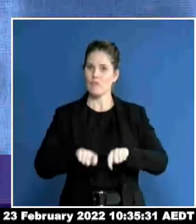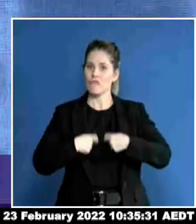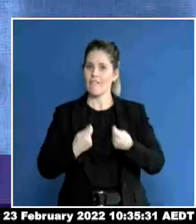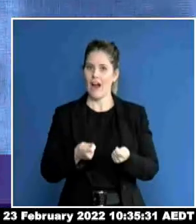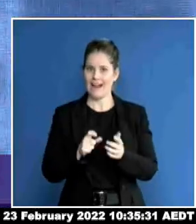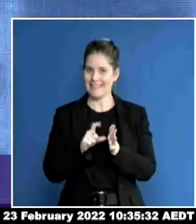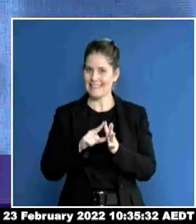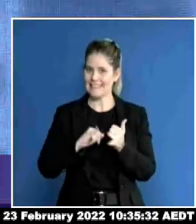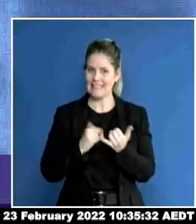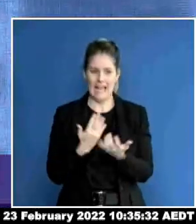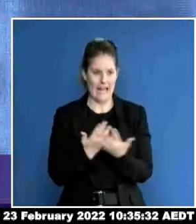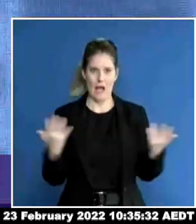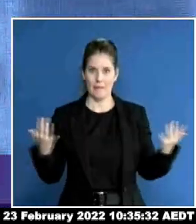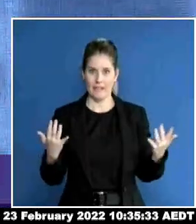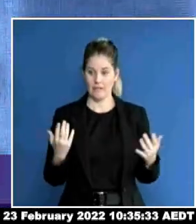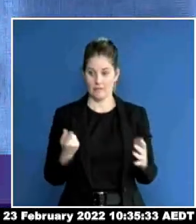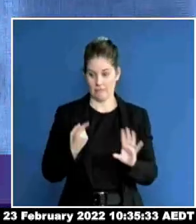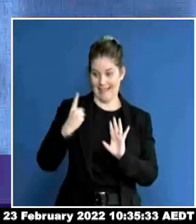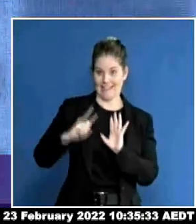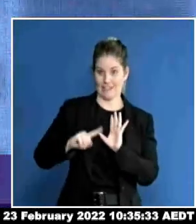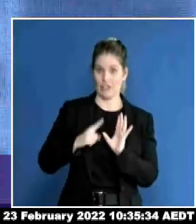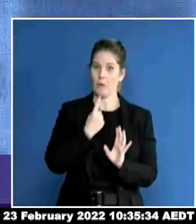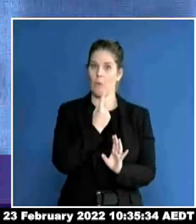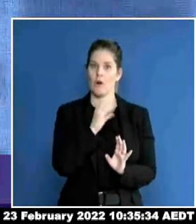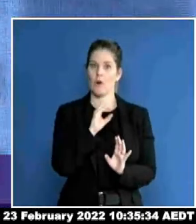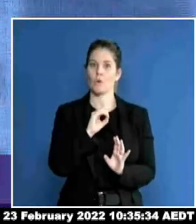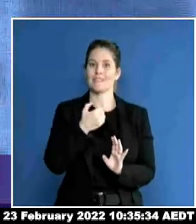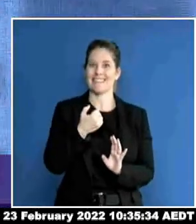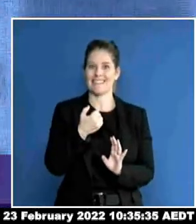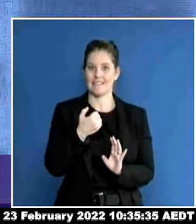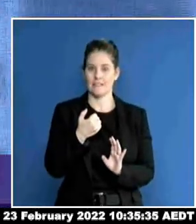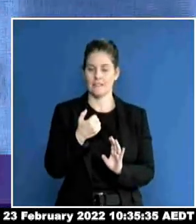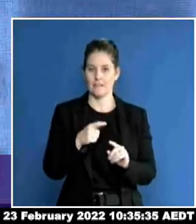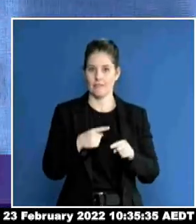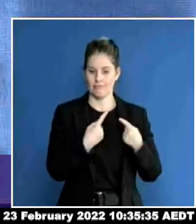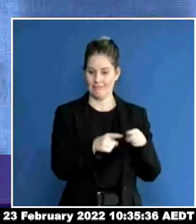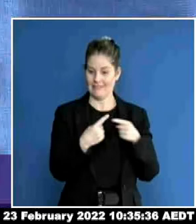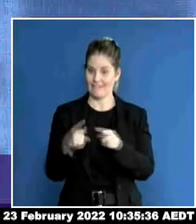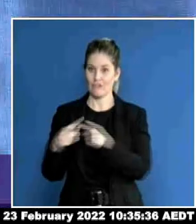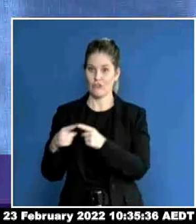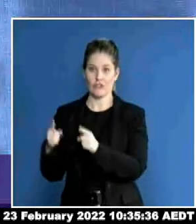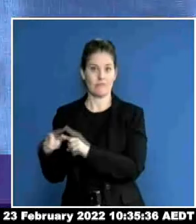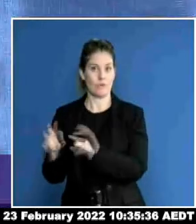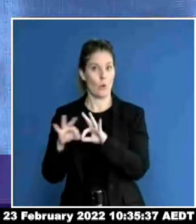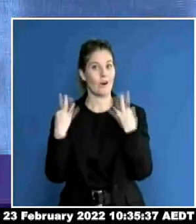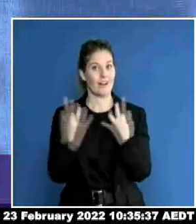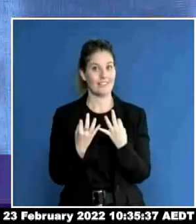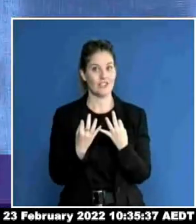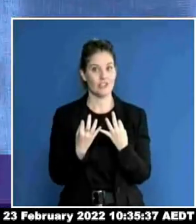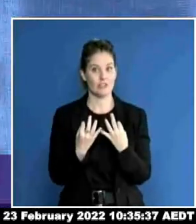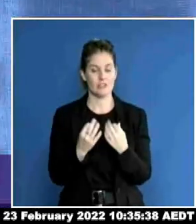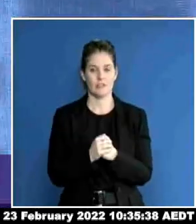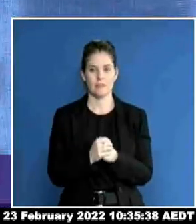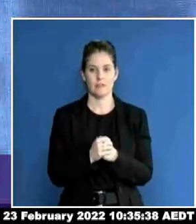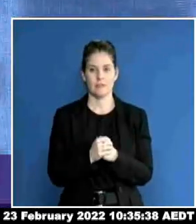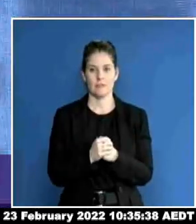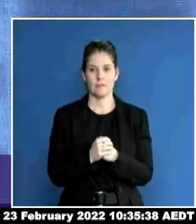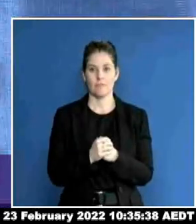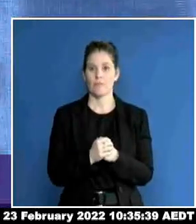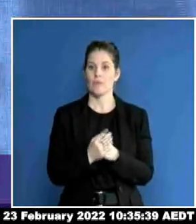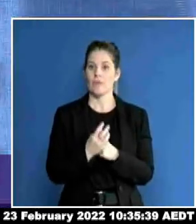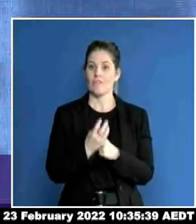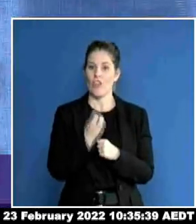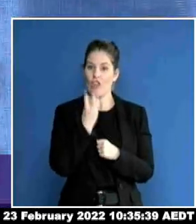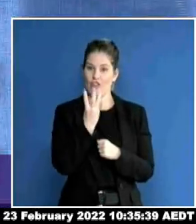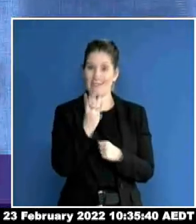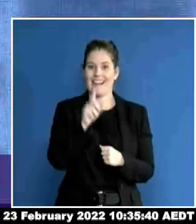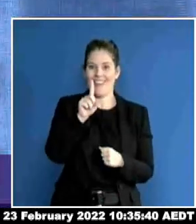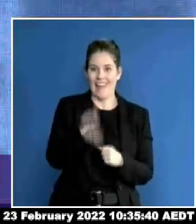providers who operated across 3,773 sites in metropolitan and regional Australia.